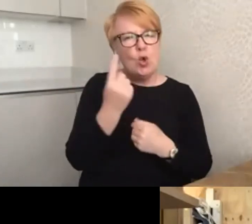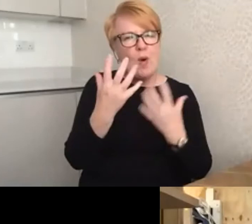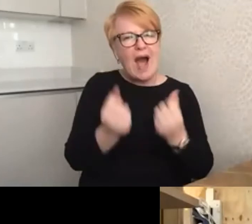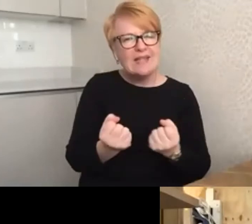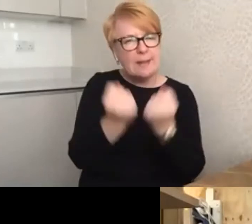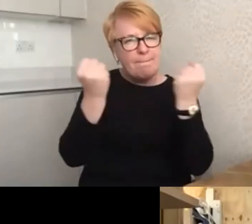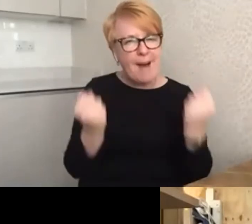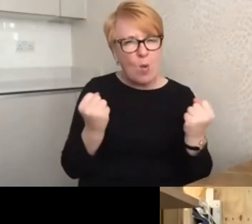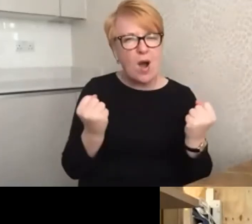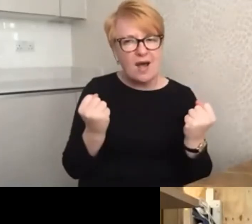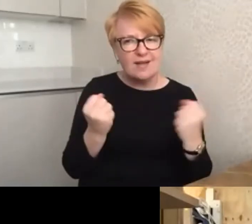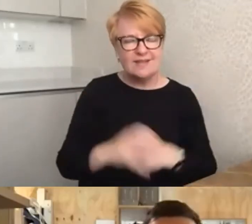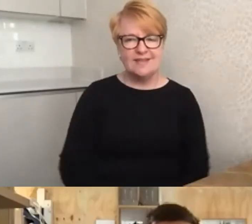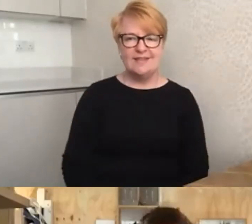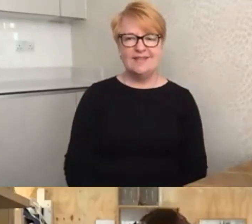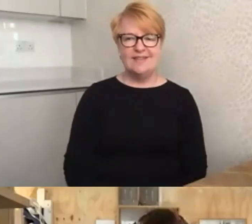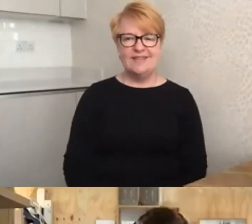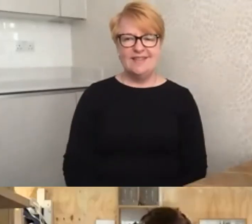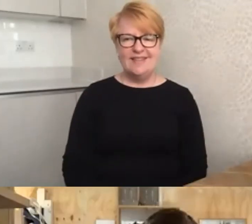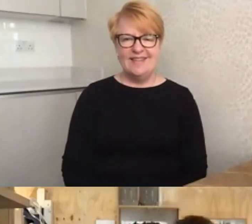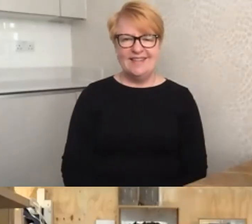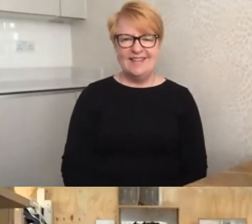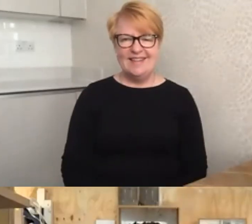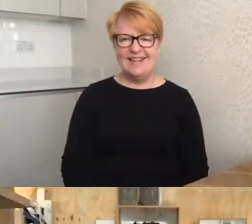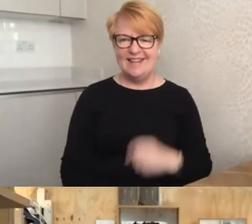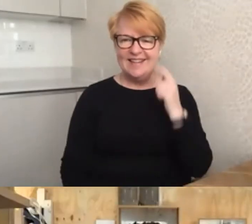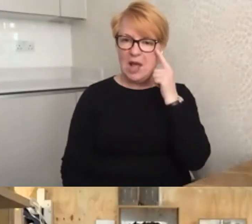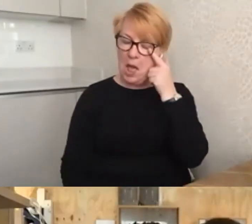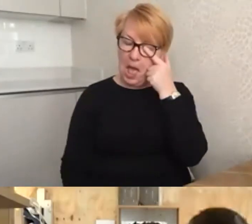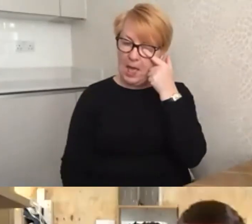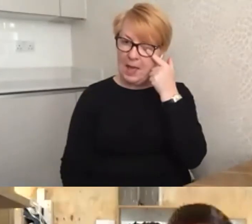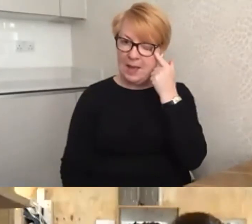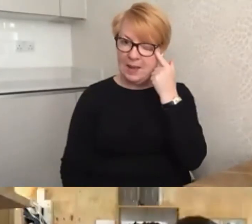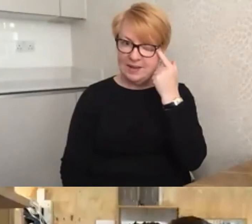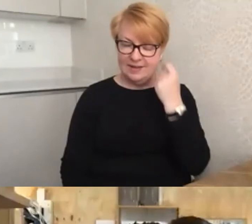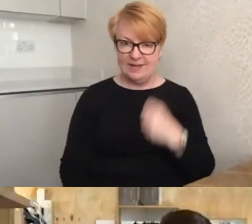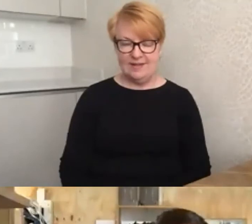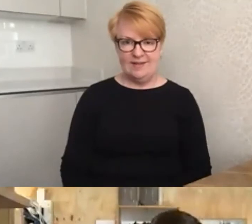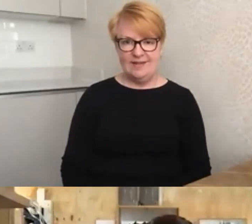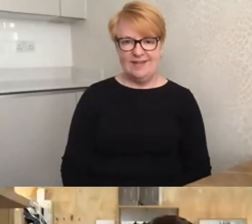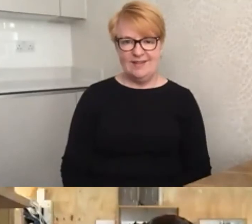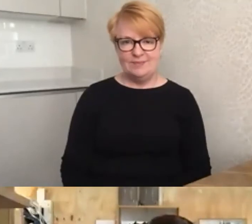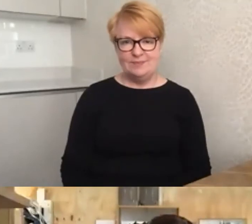Nephertiti, do you want to go for that one? >> NEPHERTITI: My first, thank you to whoever